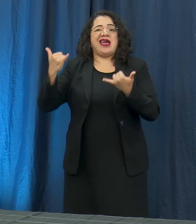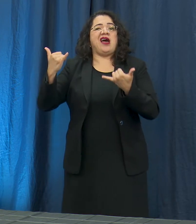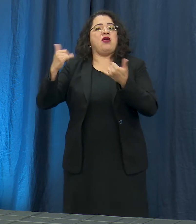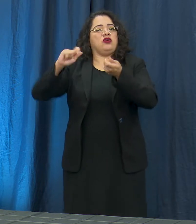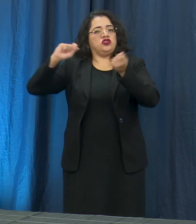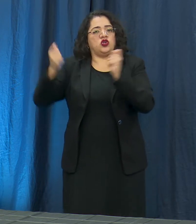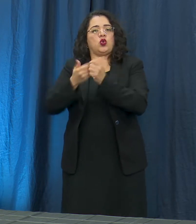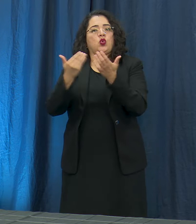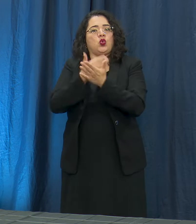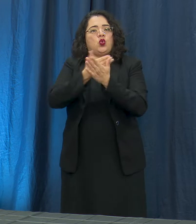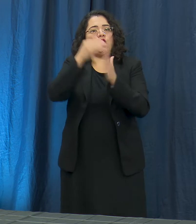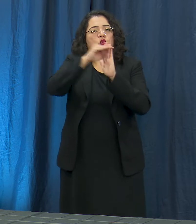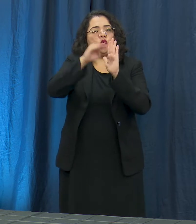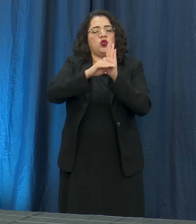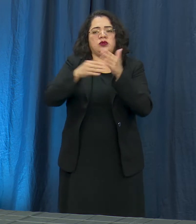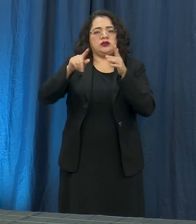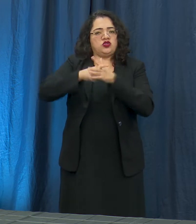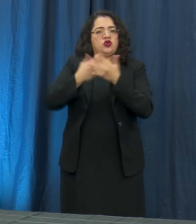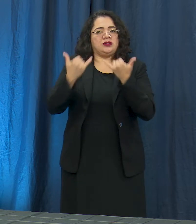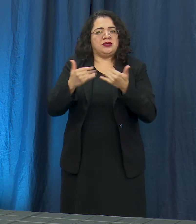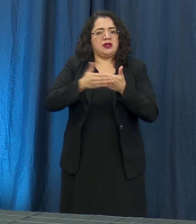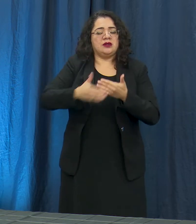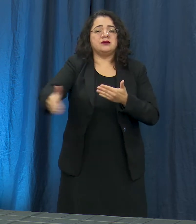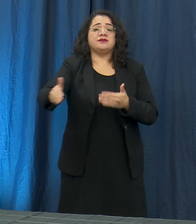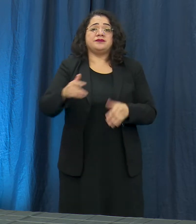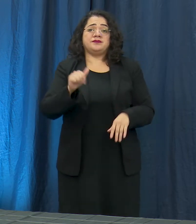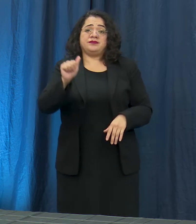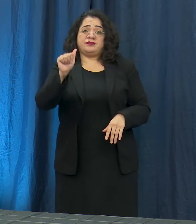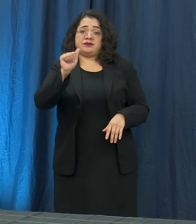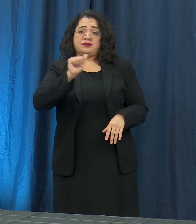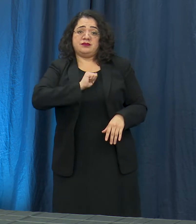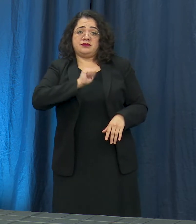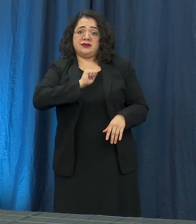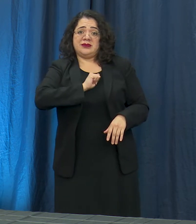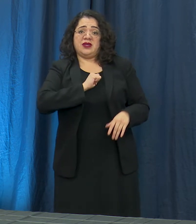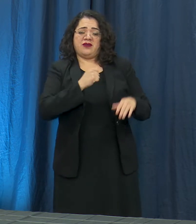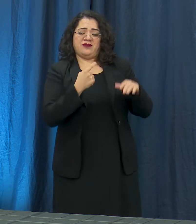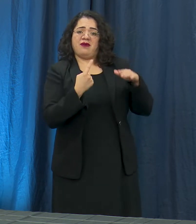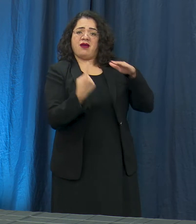The amendment to our self-isolation order requires that individuals who have